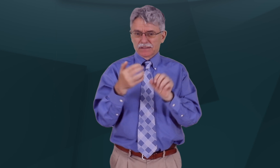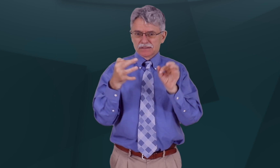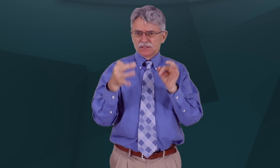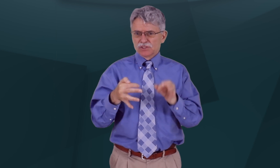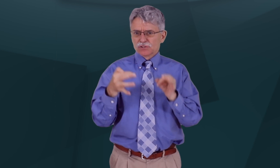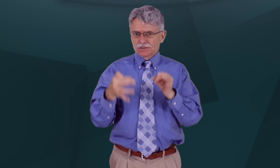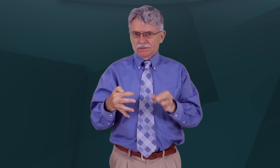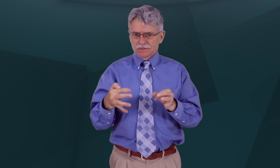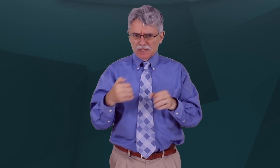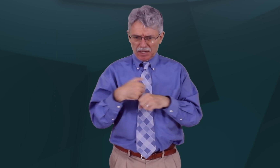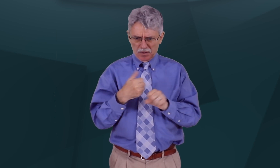Help them make decisions.